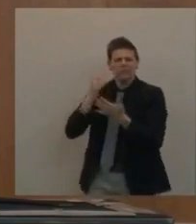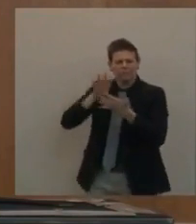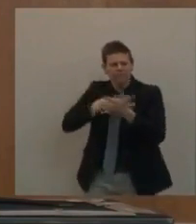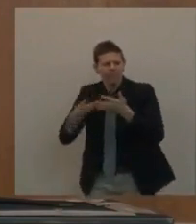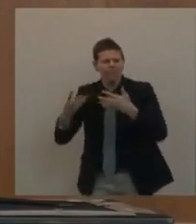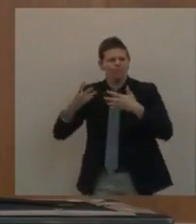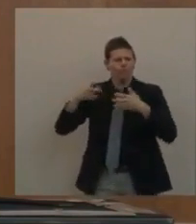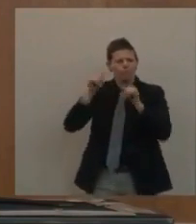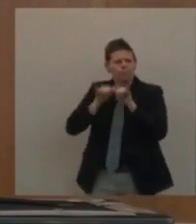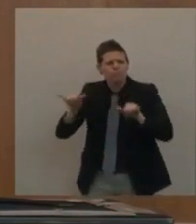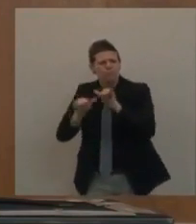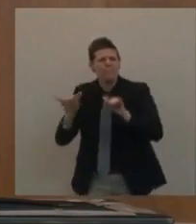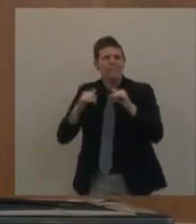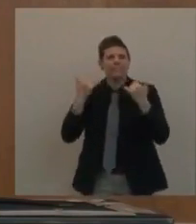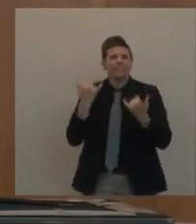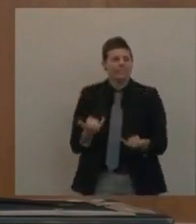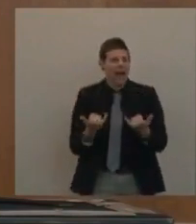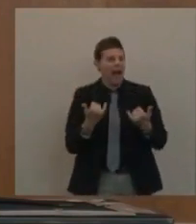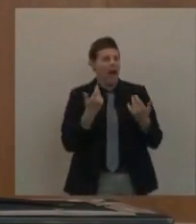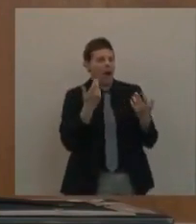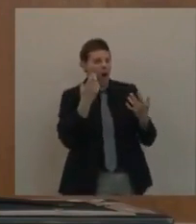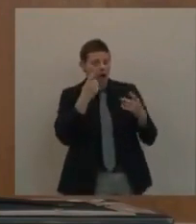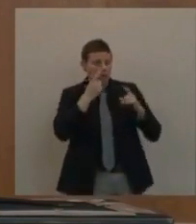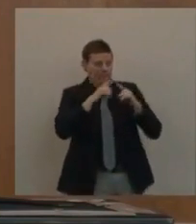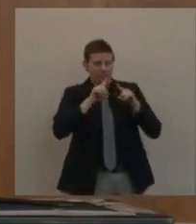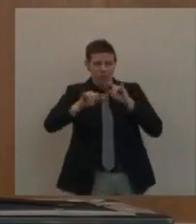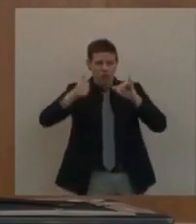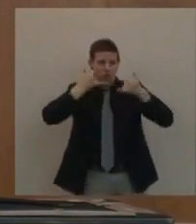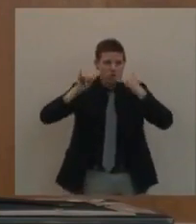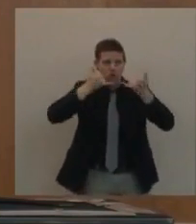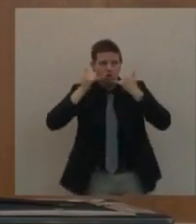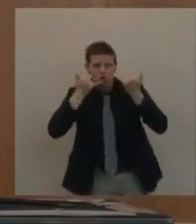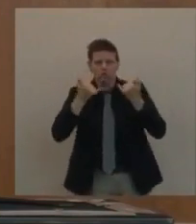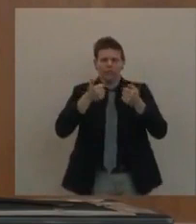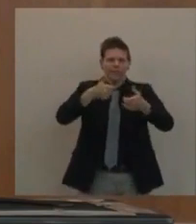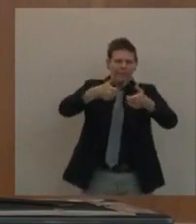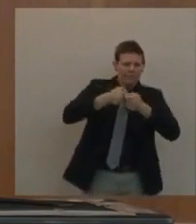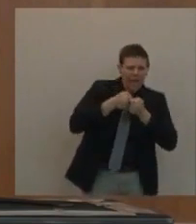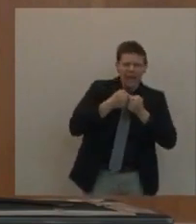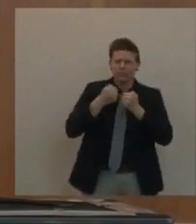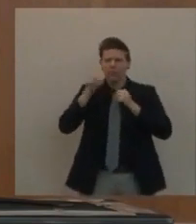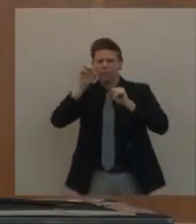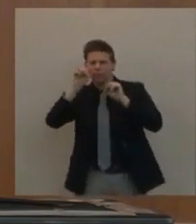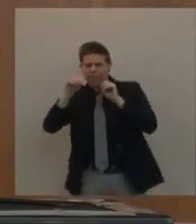ADOLESCENTS IS, IT IS DIFFICULT FOR THEM TO GET UP EVERY MORNING AND GO TO SCHOOL.